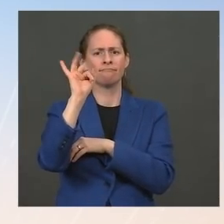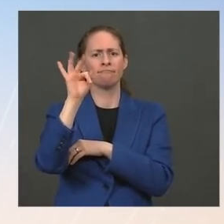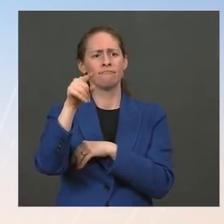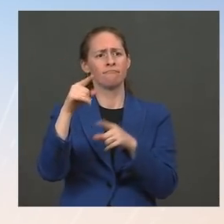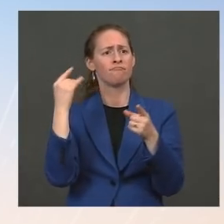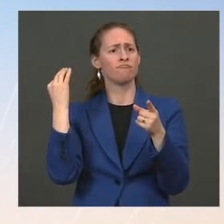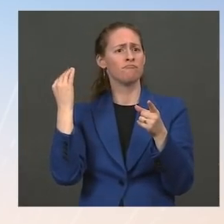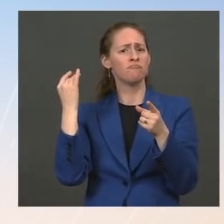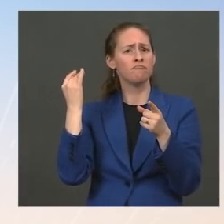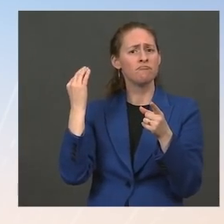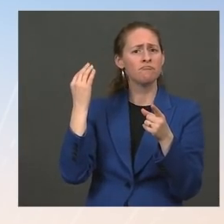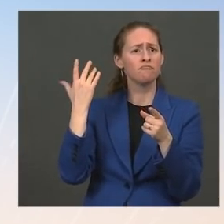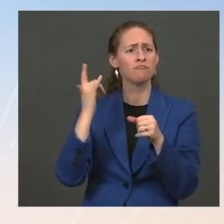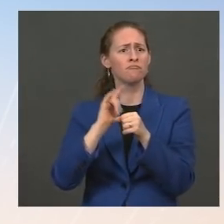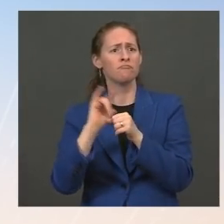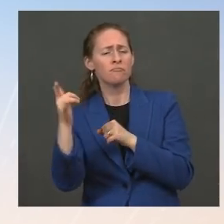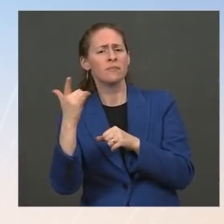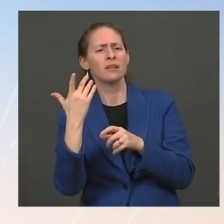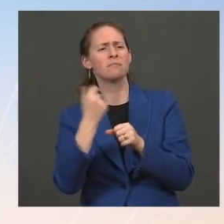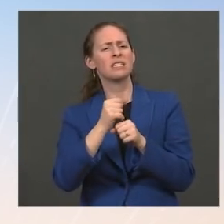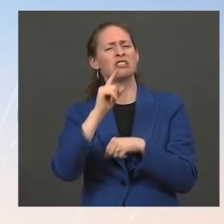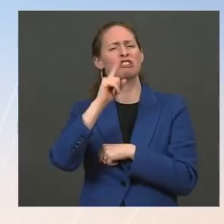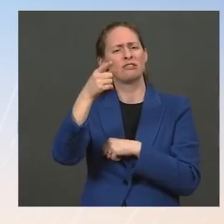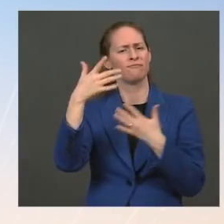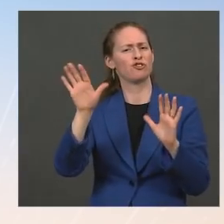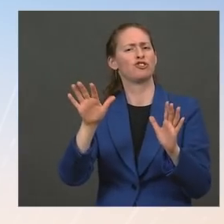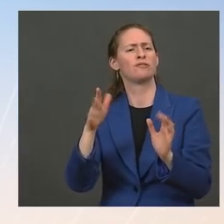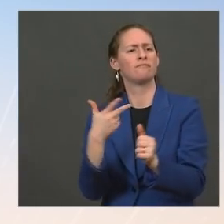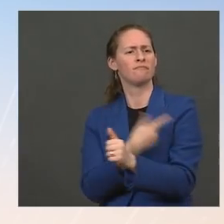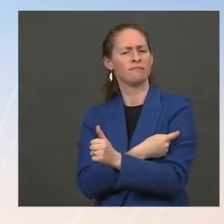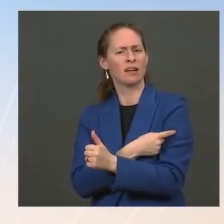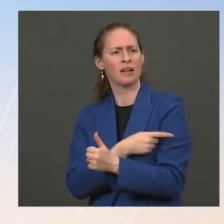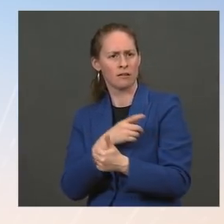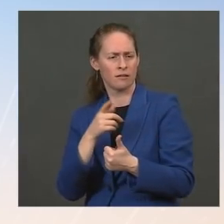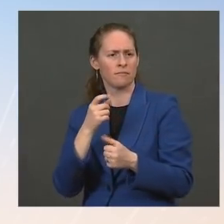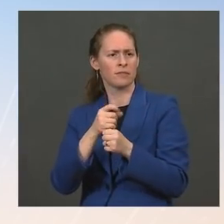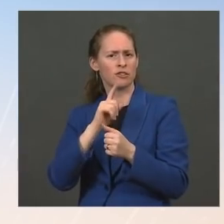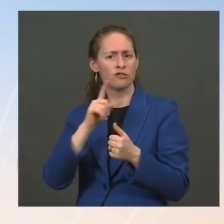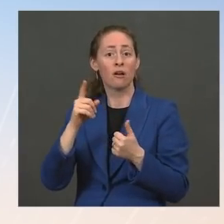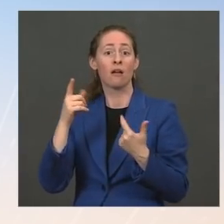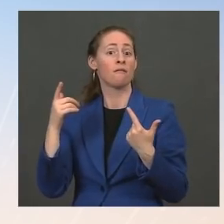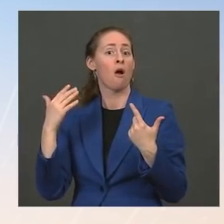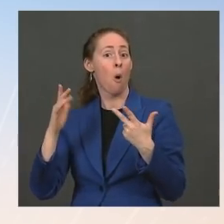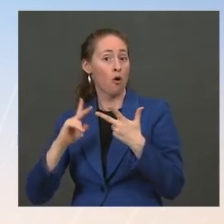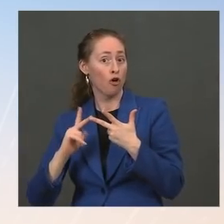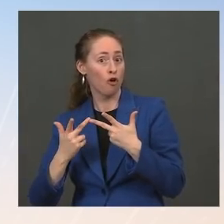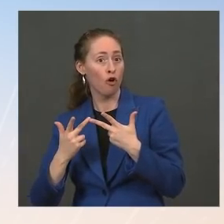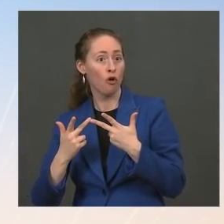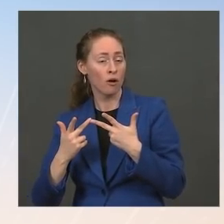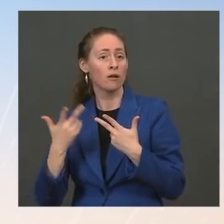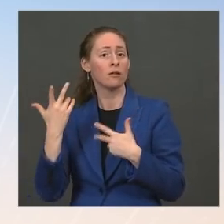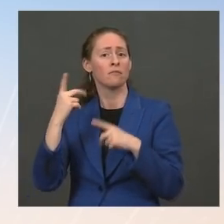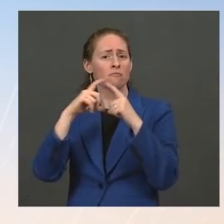ensure they get the booster if they're not yet boosted, wear a mask, take all of the precautions that are recommended by the CDC.